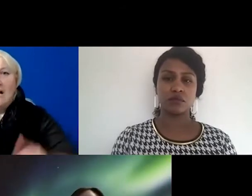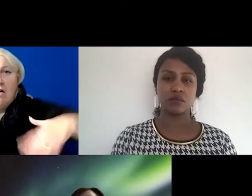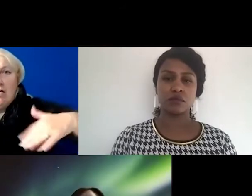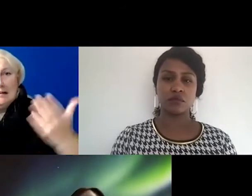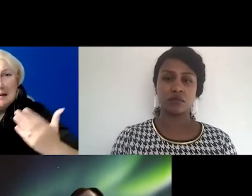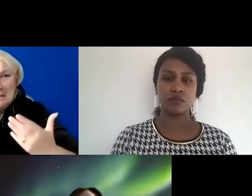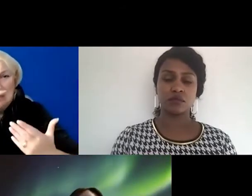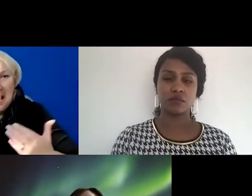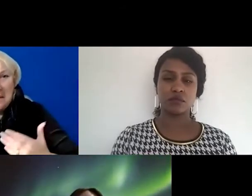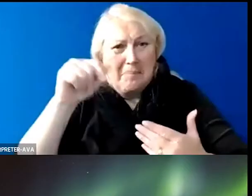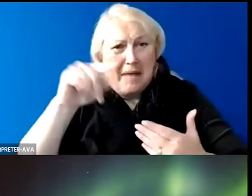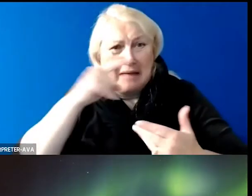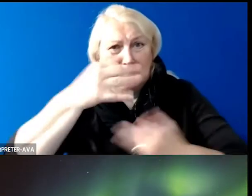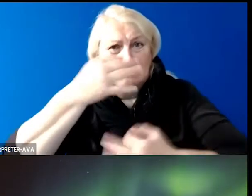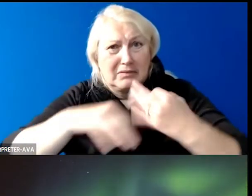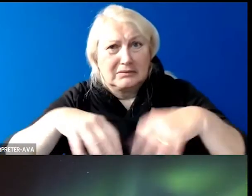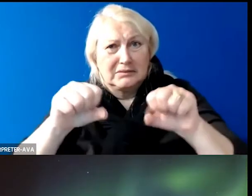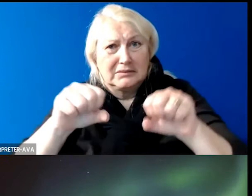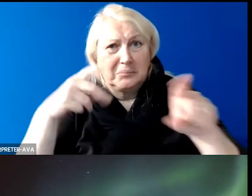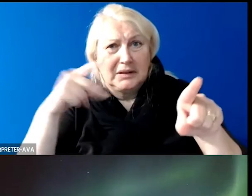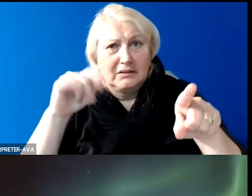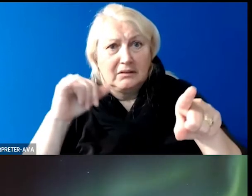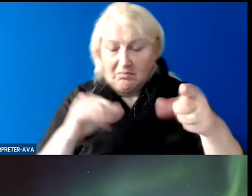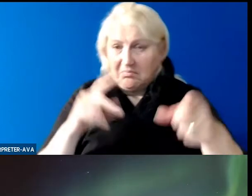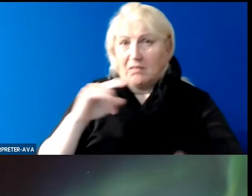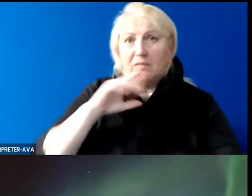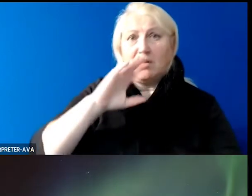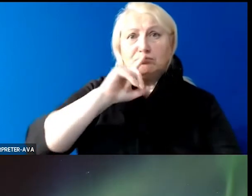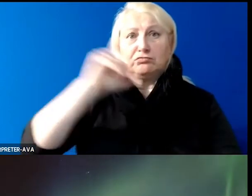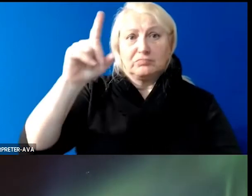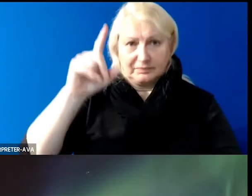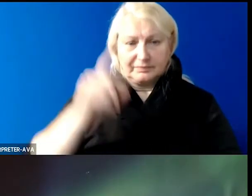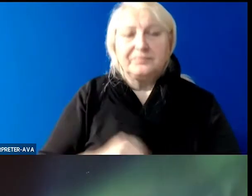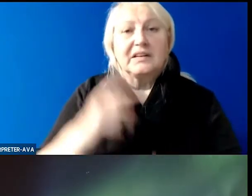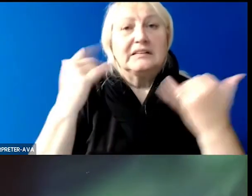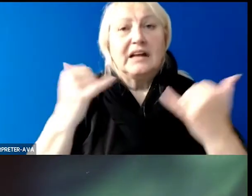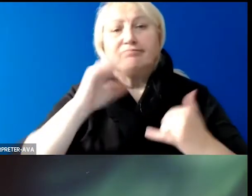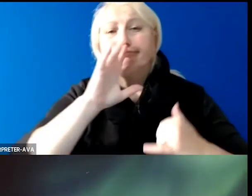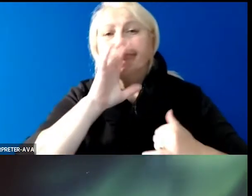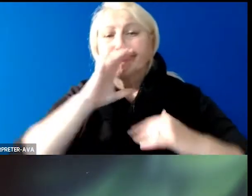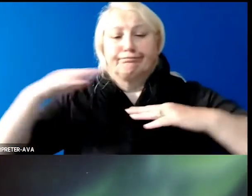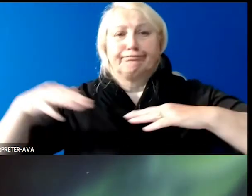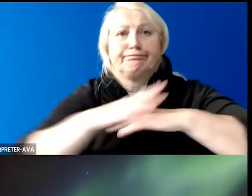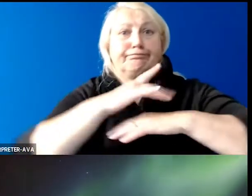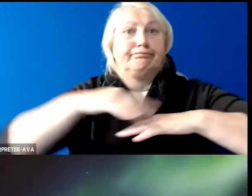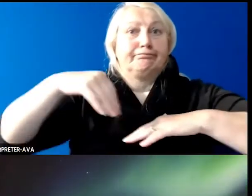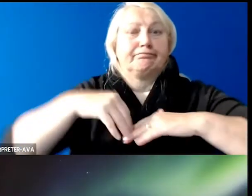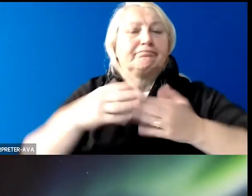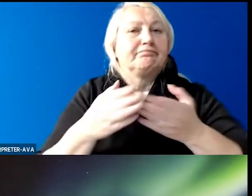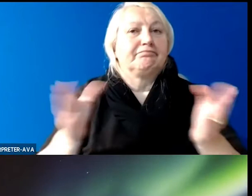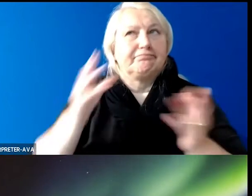Absolutely. Oki. >. Hello